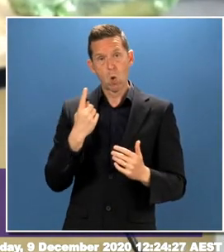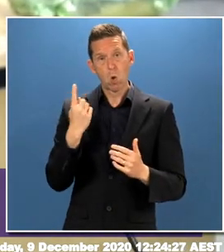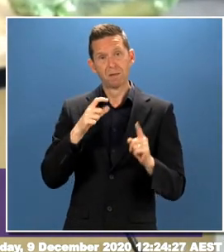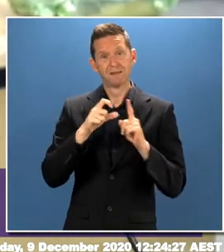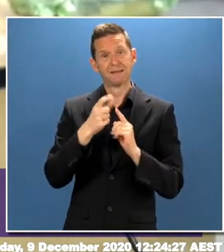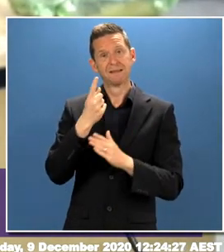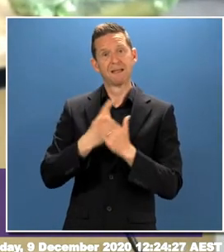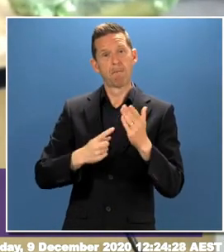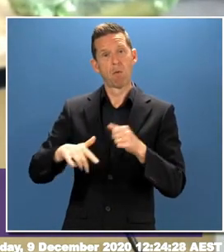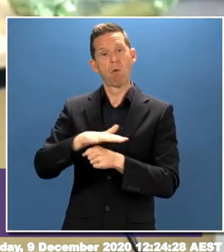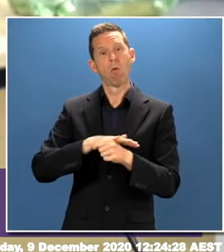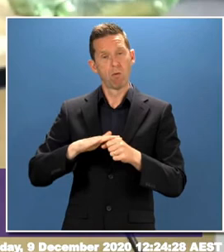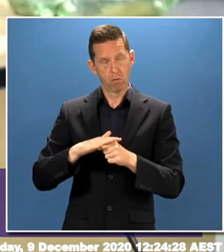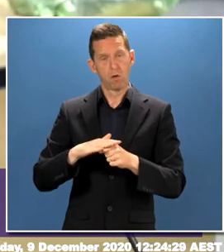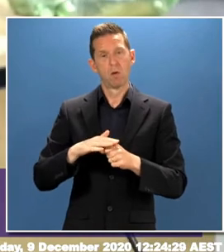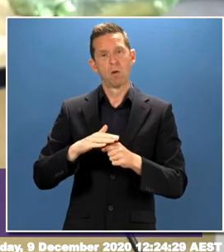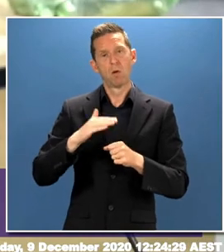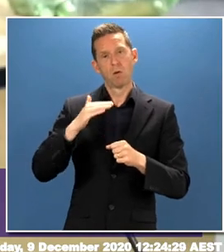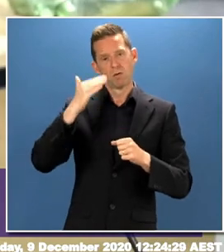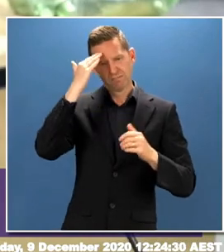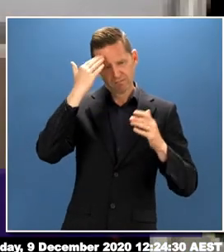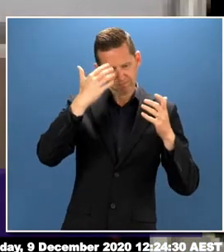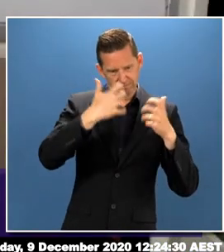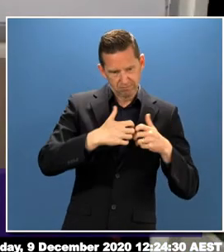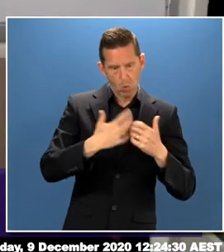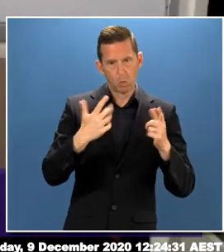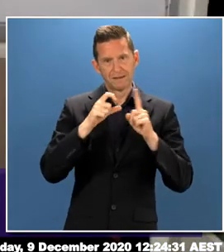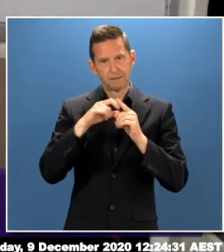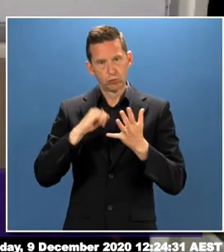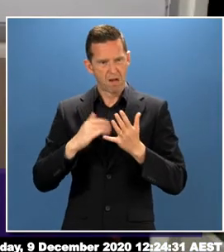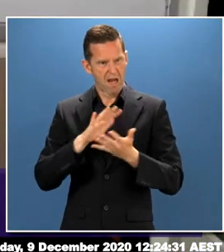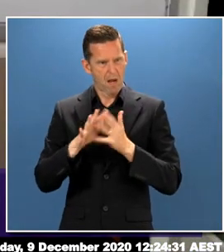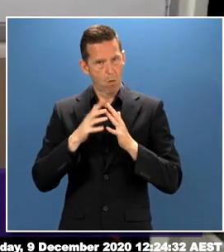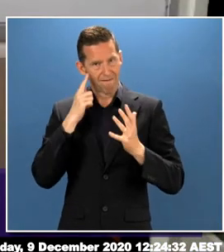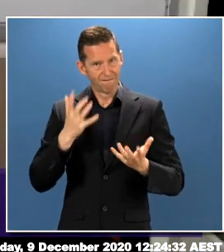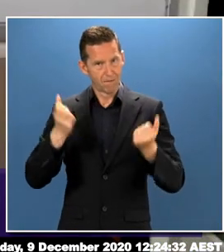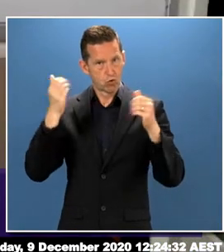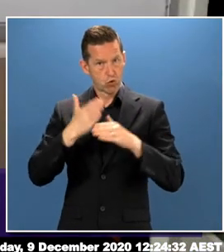in this area of disability about finding employment? In my experience, yes it is.